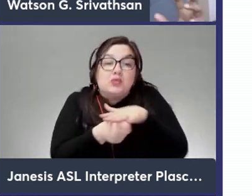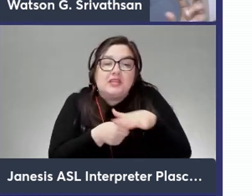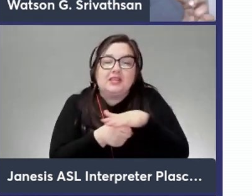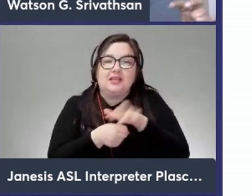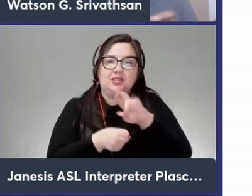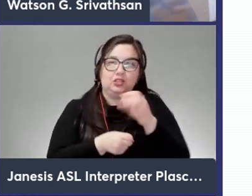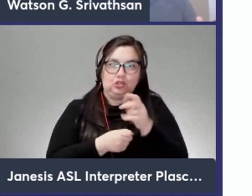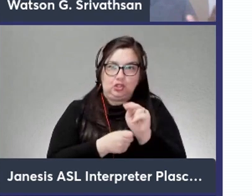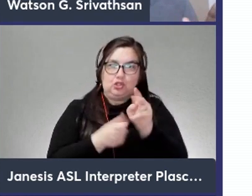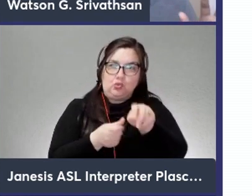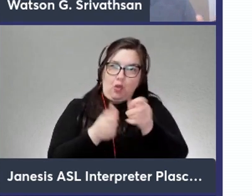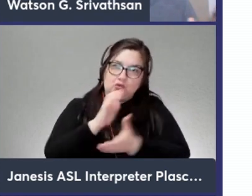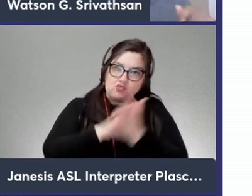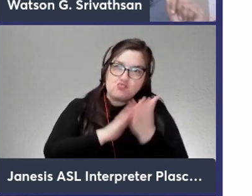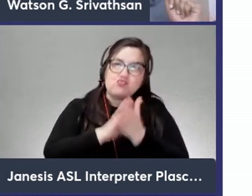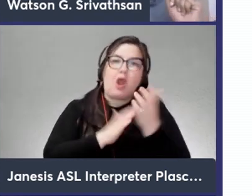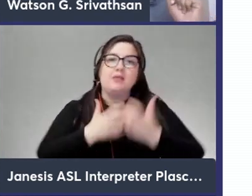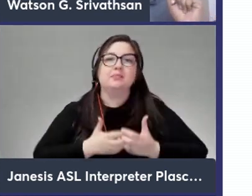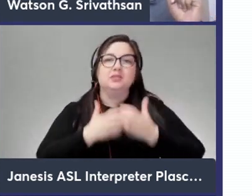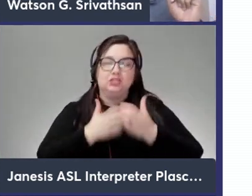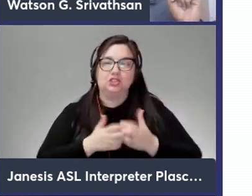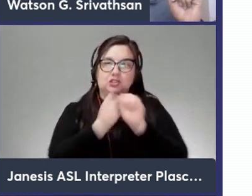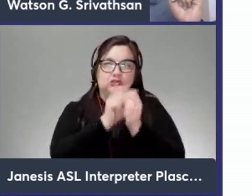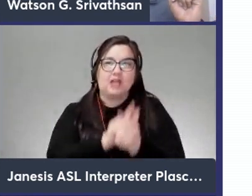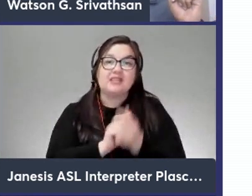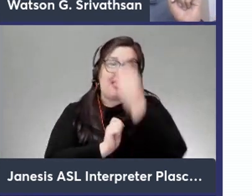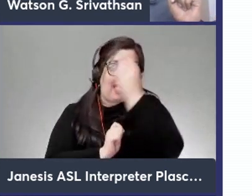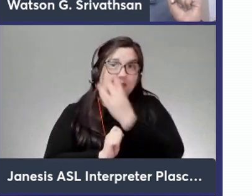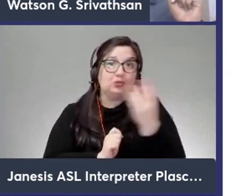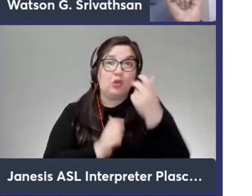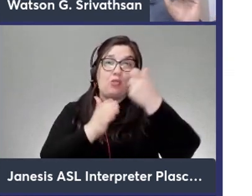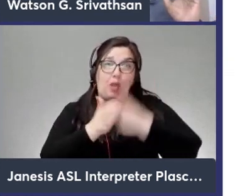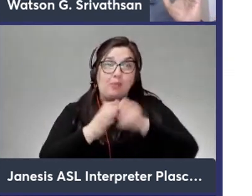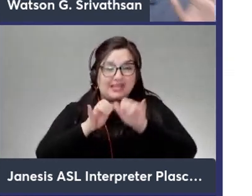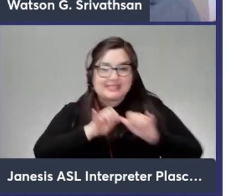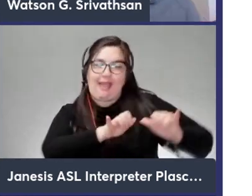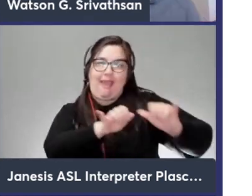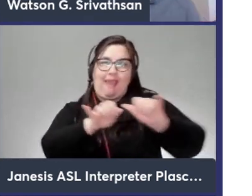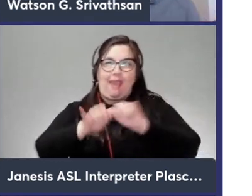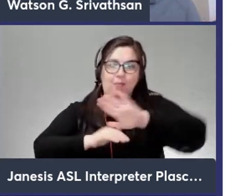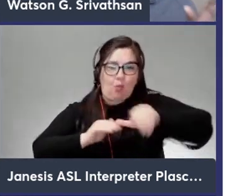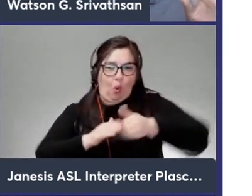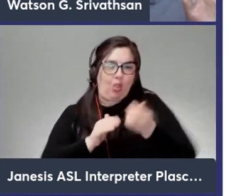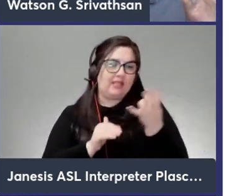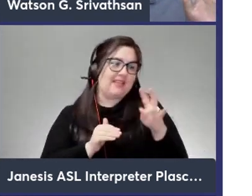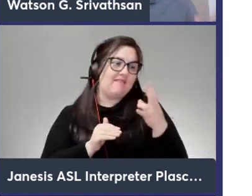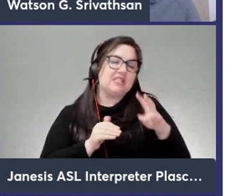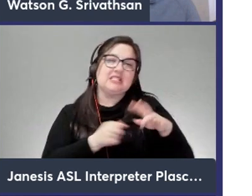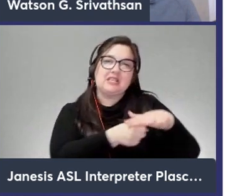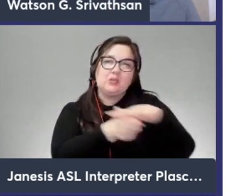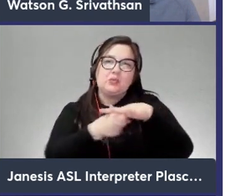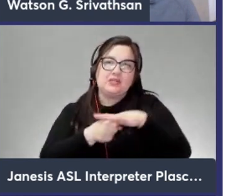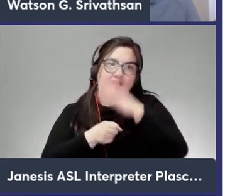and it's the same price in all the regions today. And to, for the latest news on the price per region,